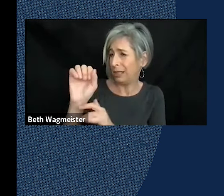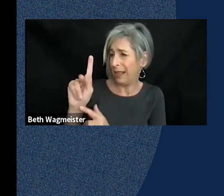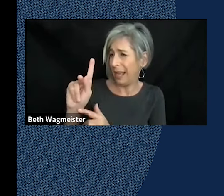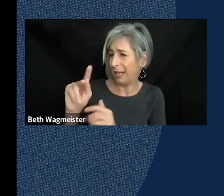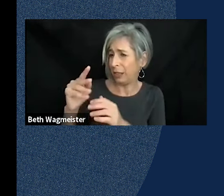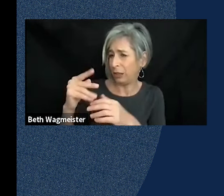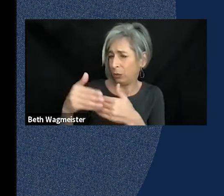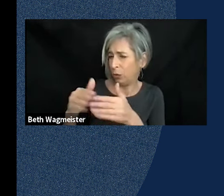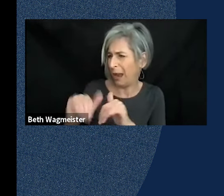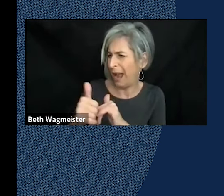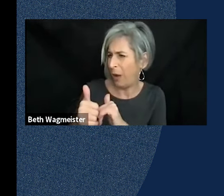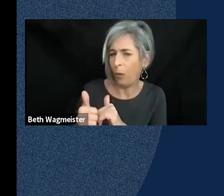How do we access that?